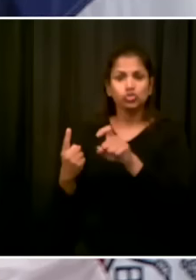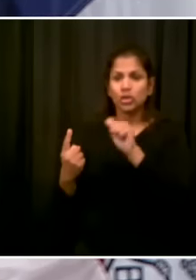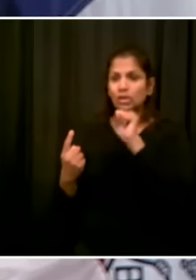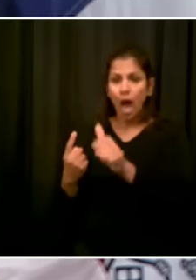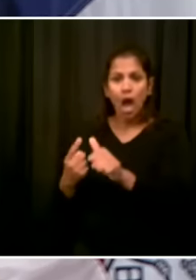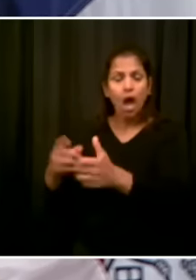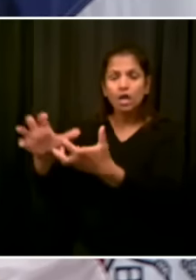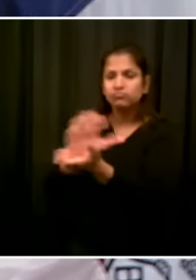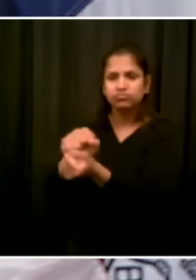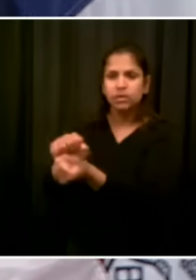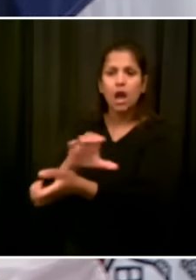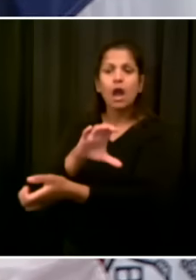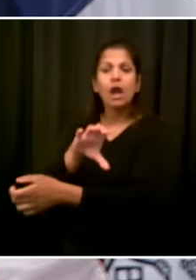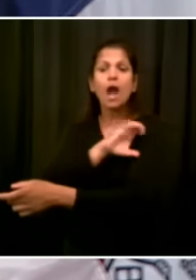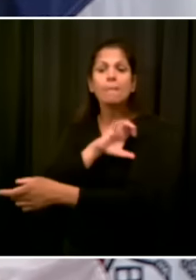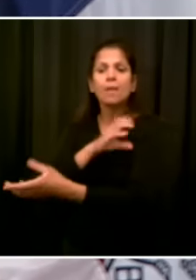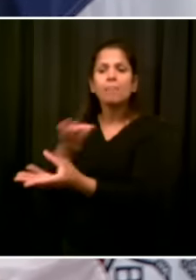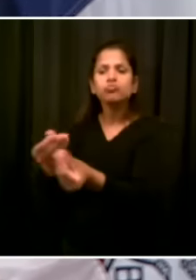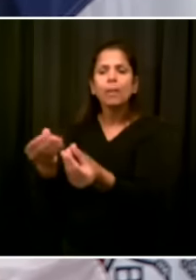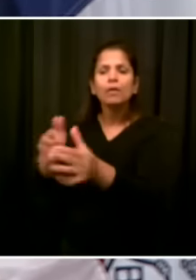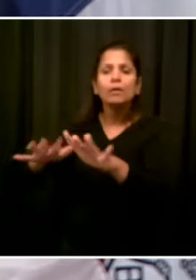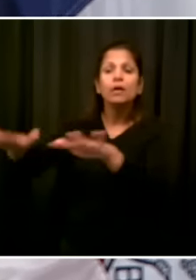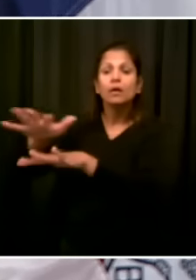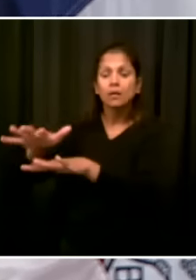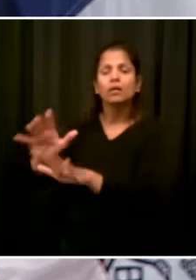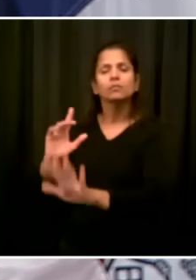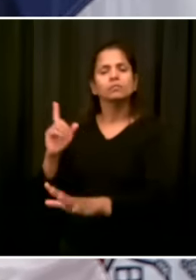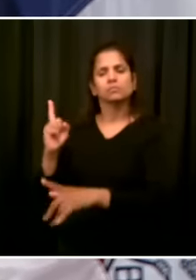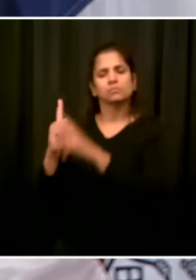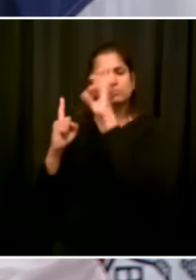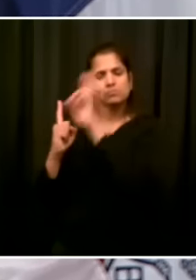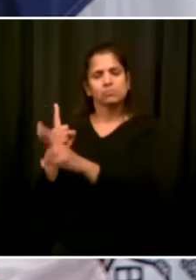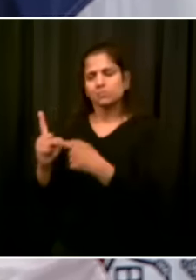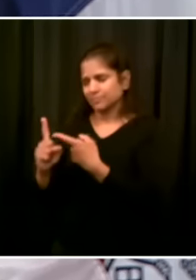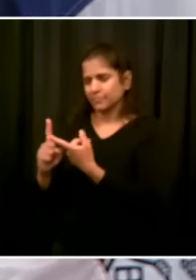WITH THIS EXTRAORDINARY CHALLENGE OF THE PANDEMIC.